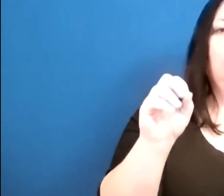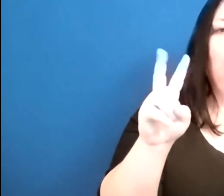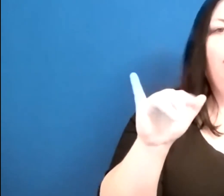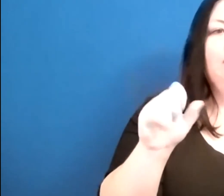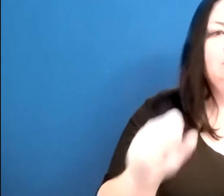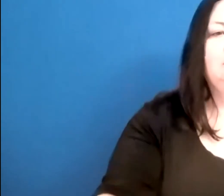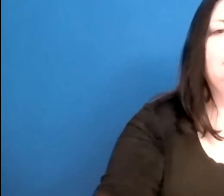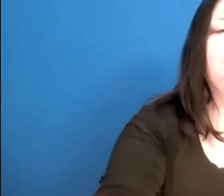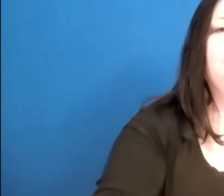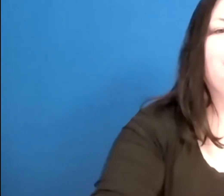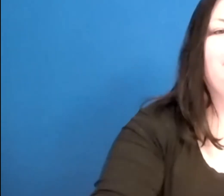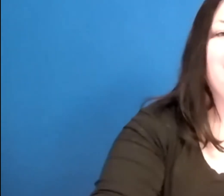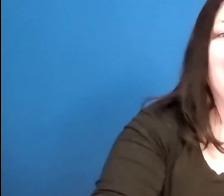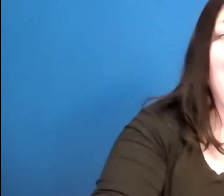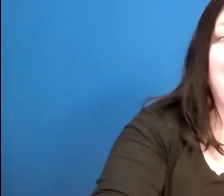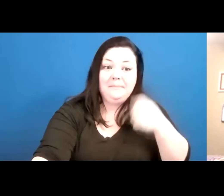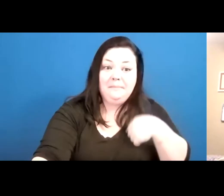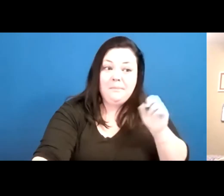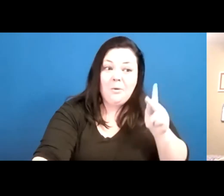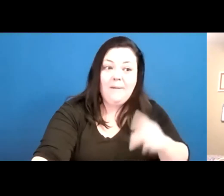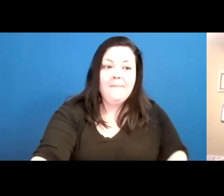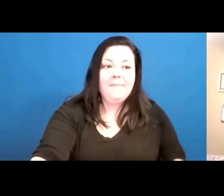Hello, can you hear me okay? All right,